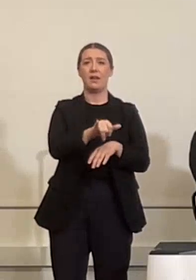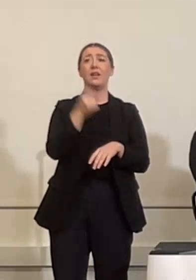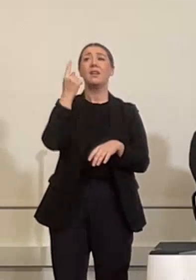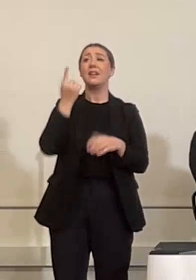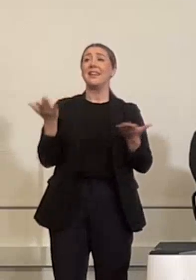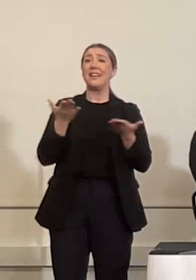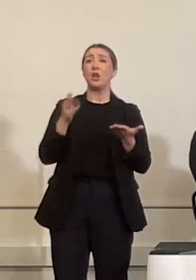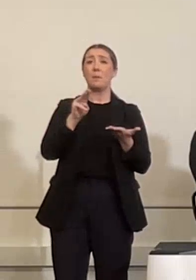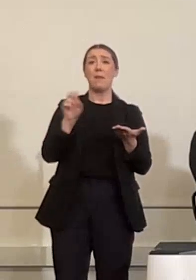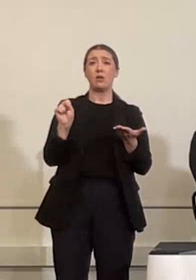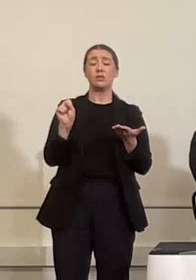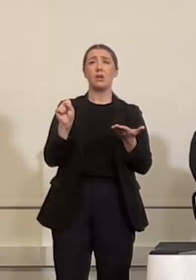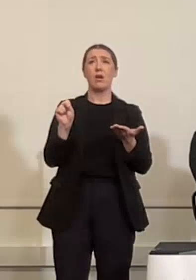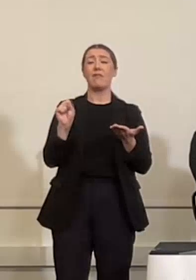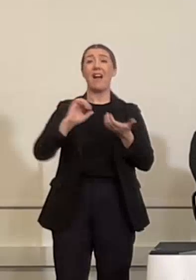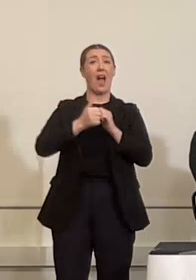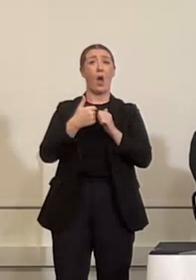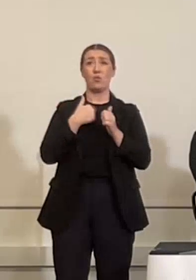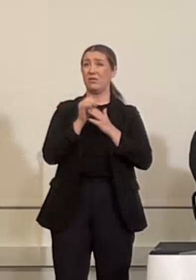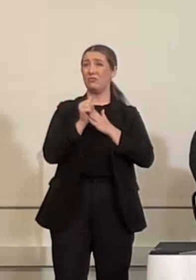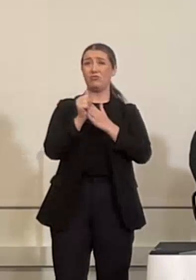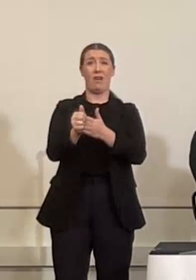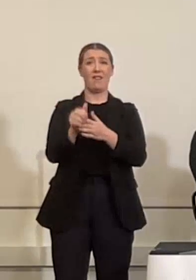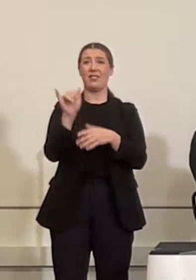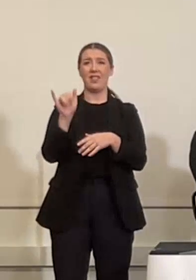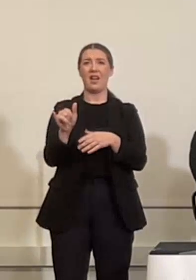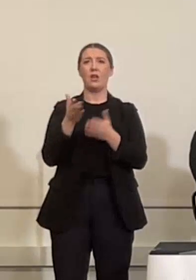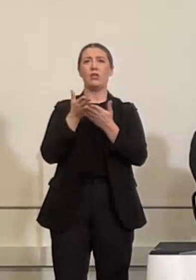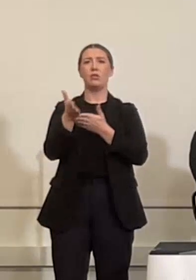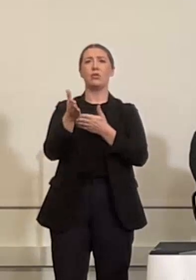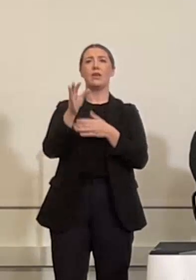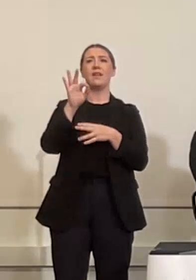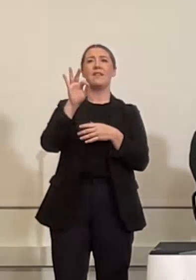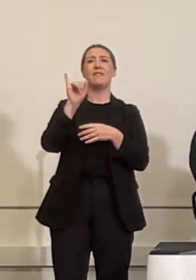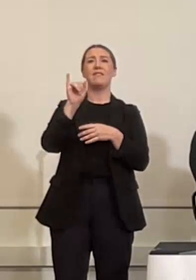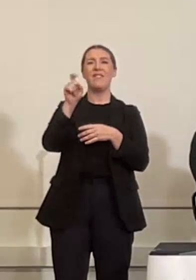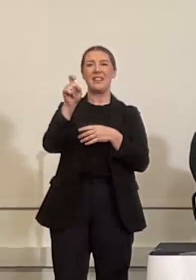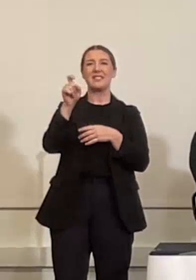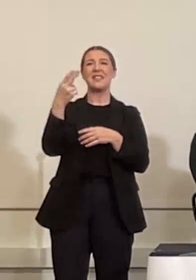I think one of the ways we really drive that is through what we call it fix, hack, learn or hackathons.